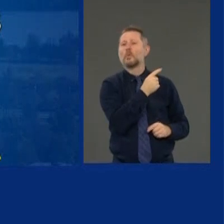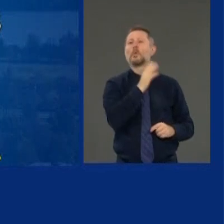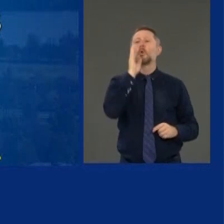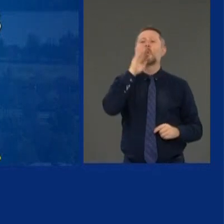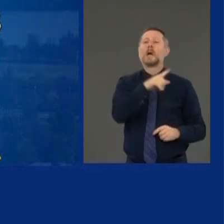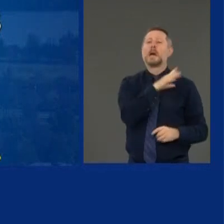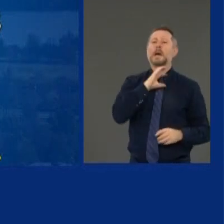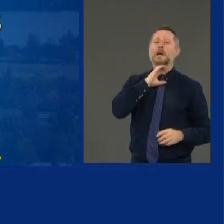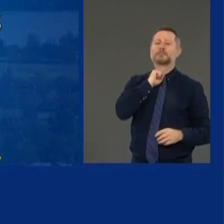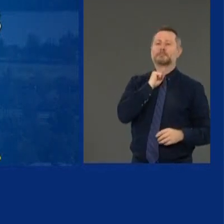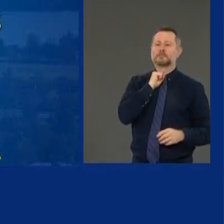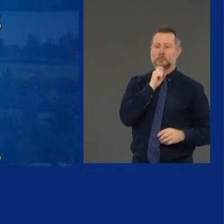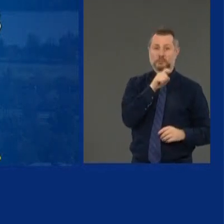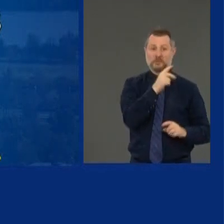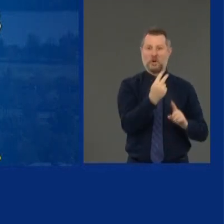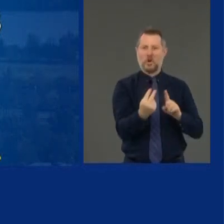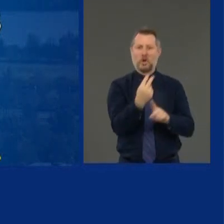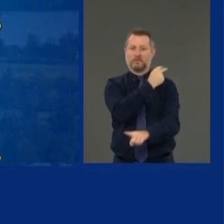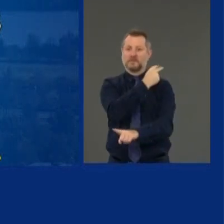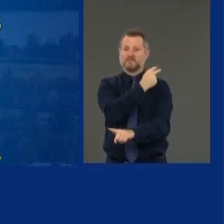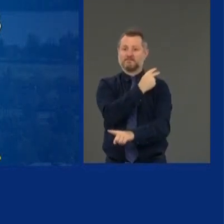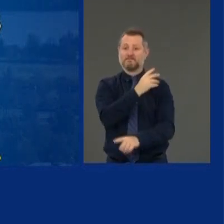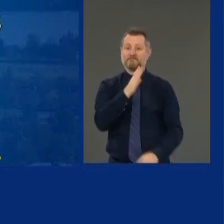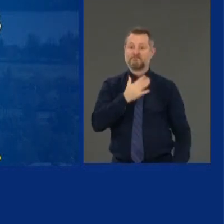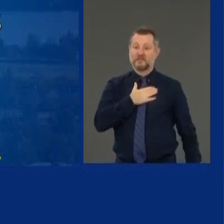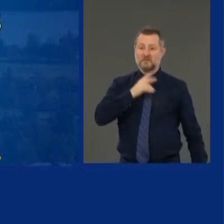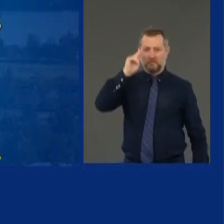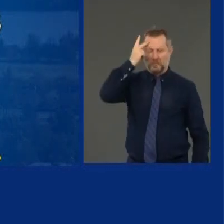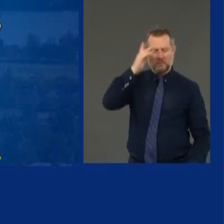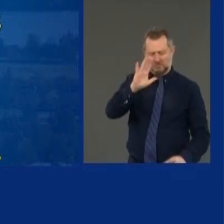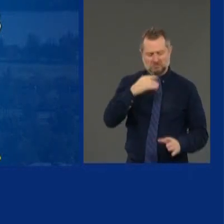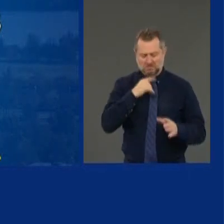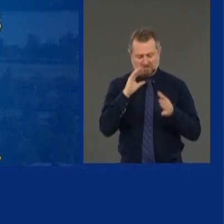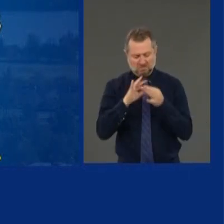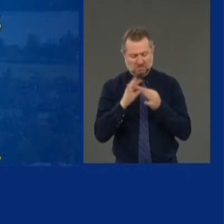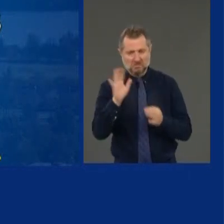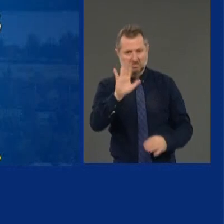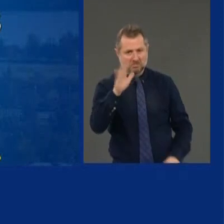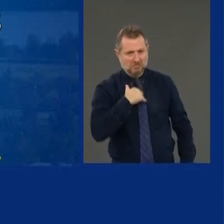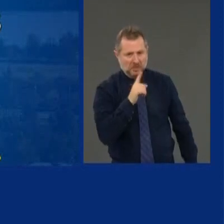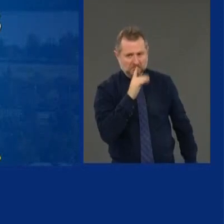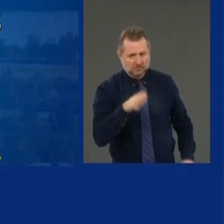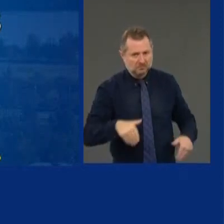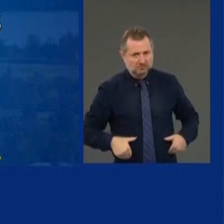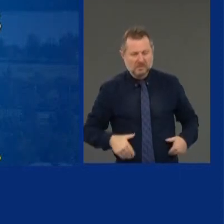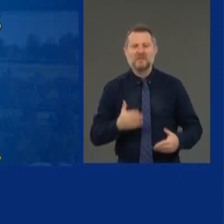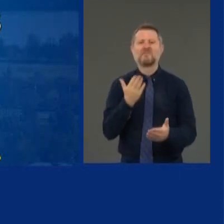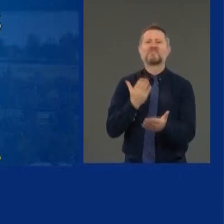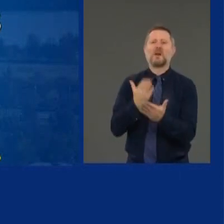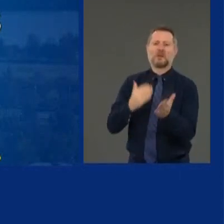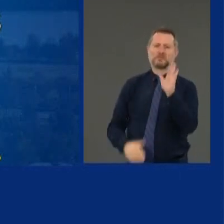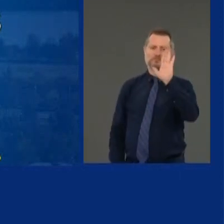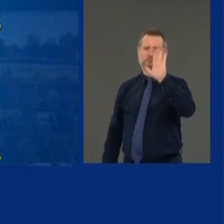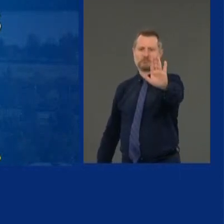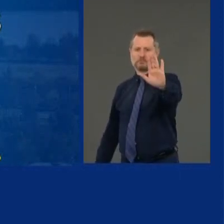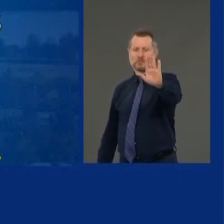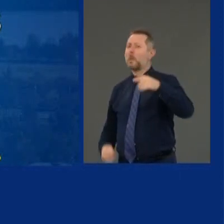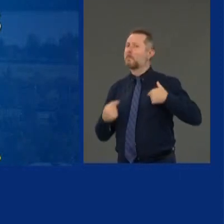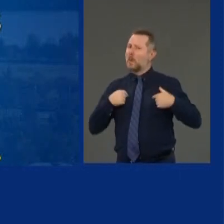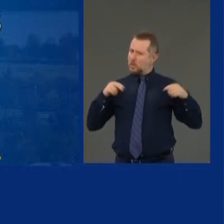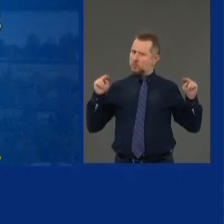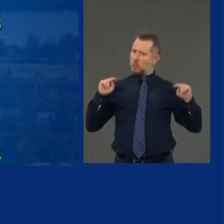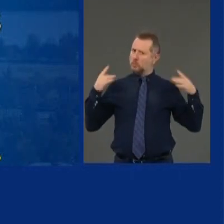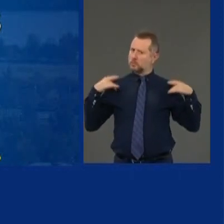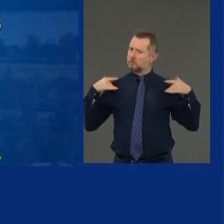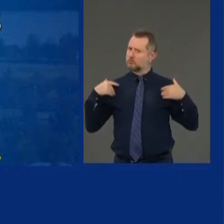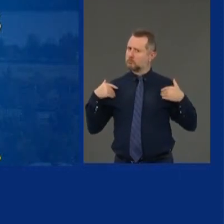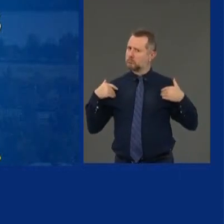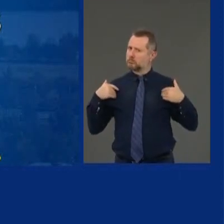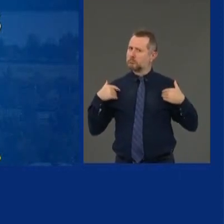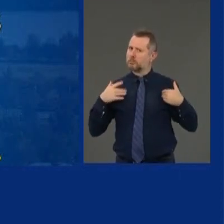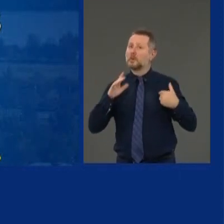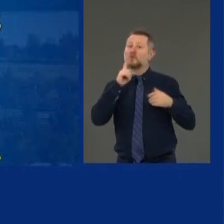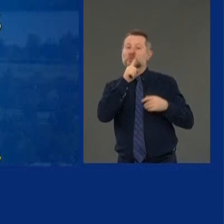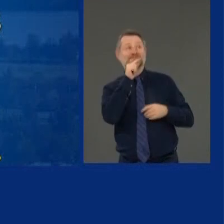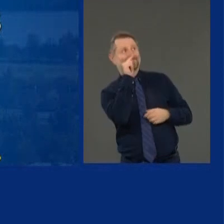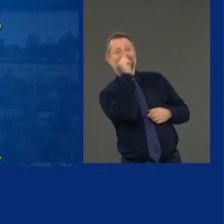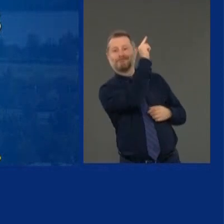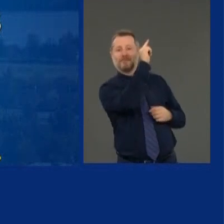AND IT IS MAKING THE HISTORIC